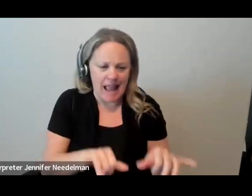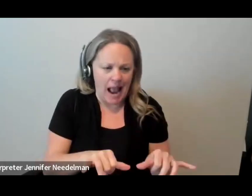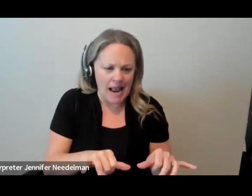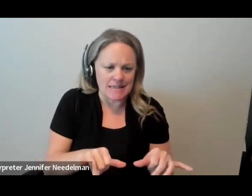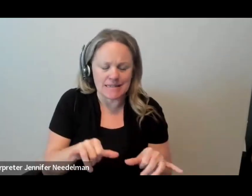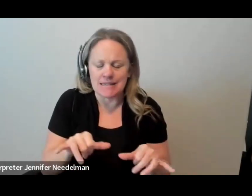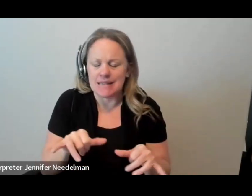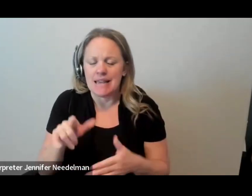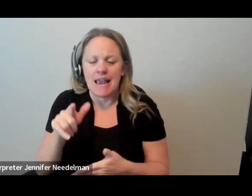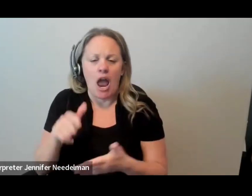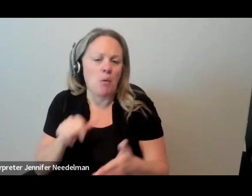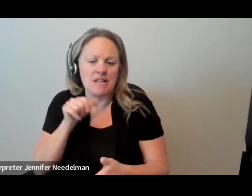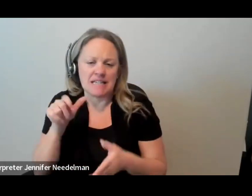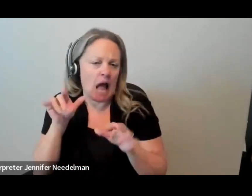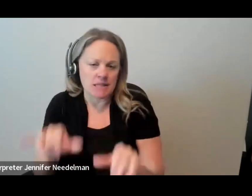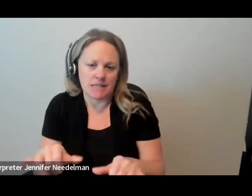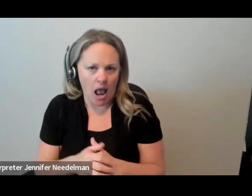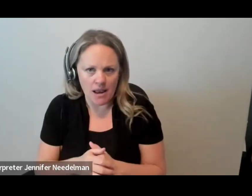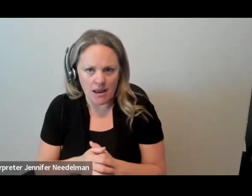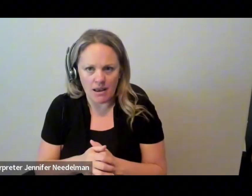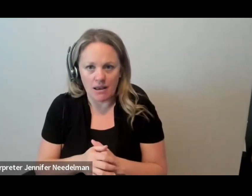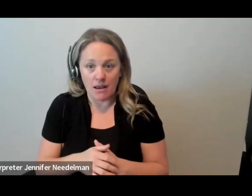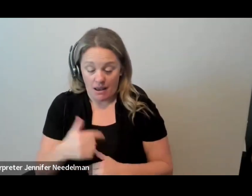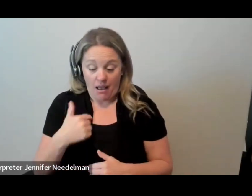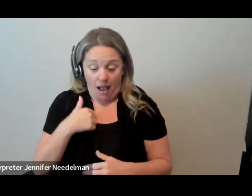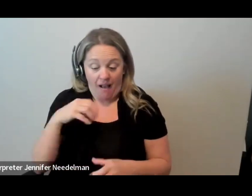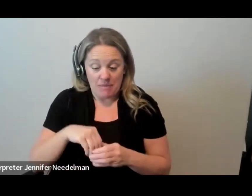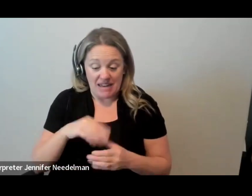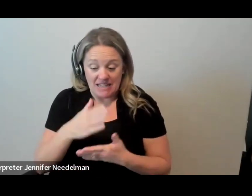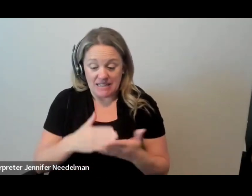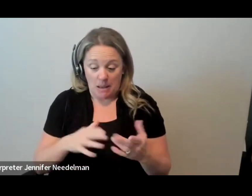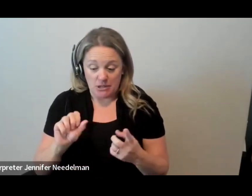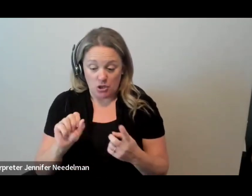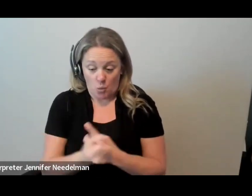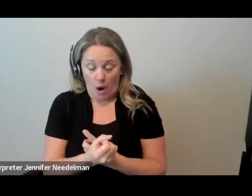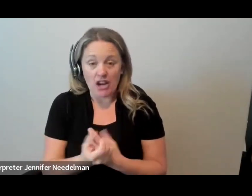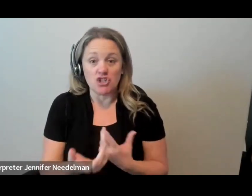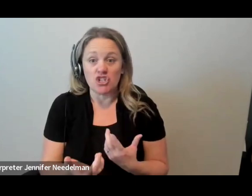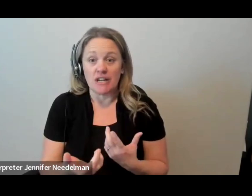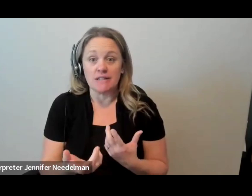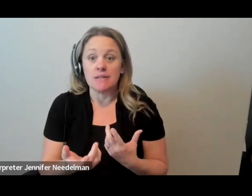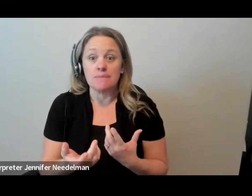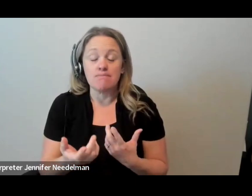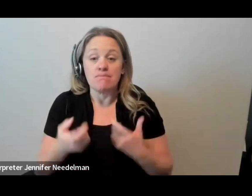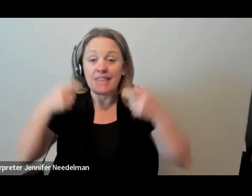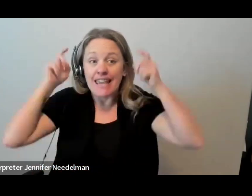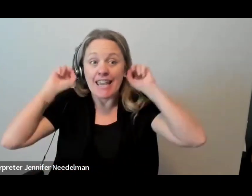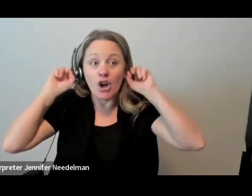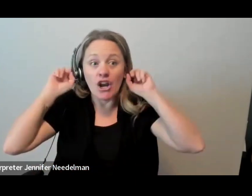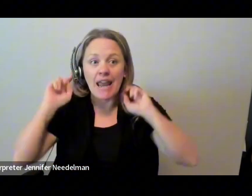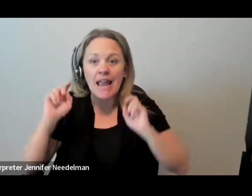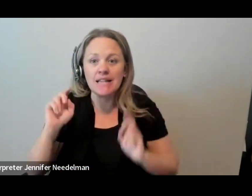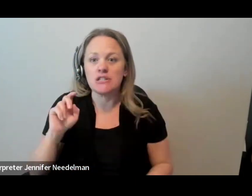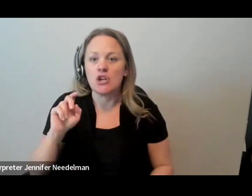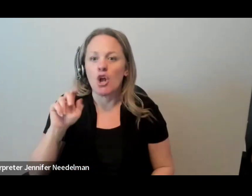I've been in situations where Lupin Systems for the, for those with hearing aids, Lupin Systems is,